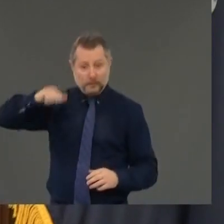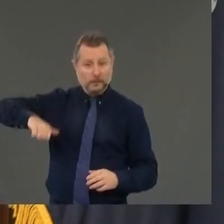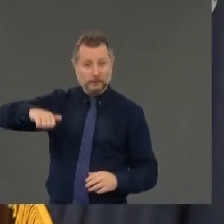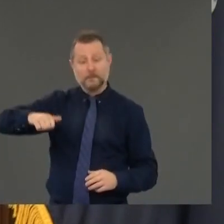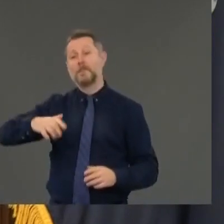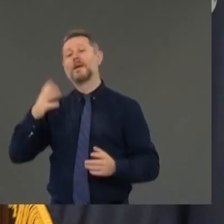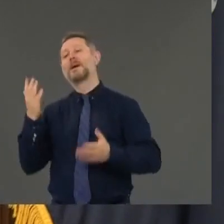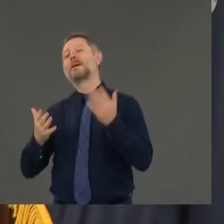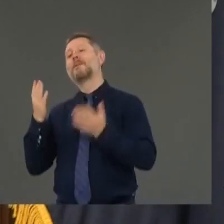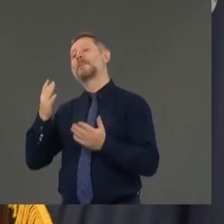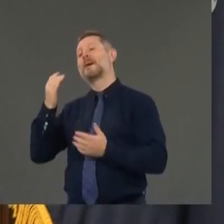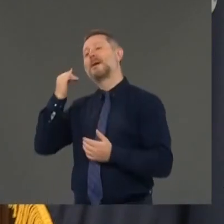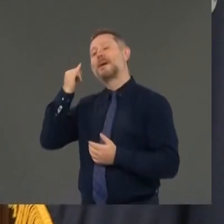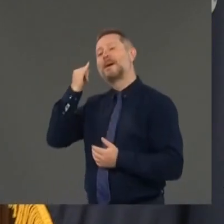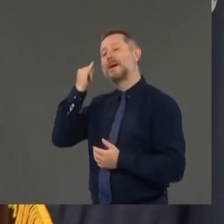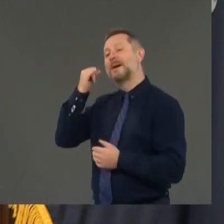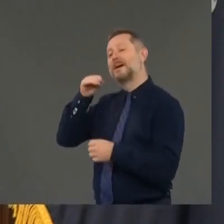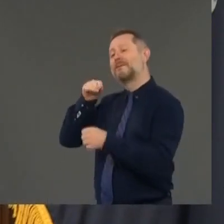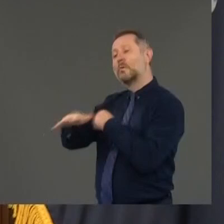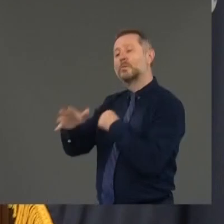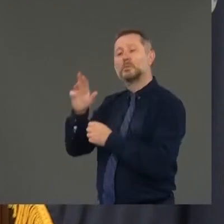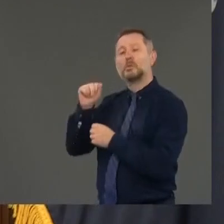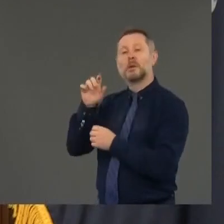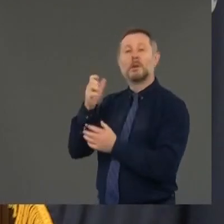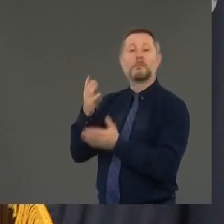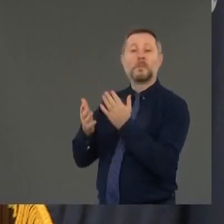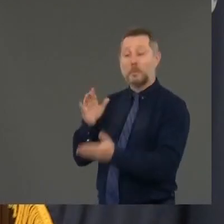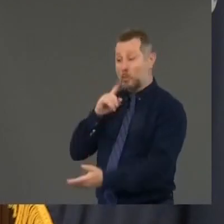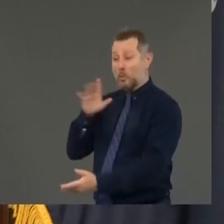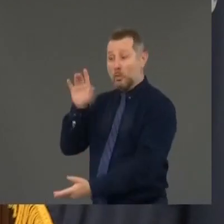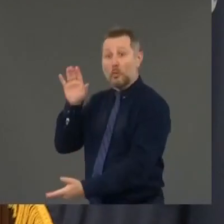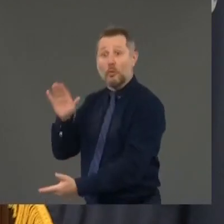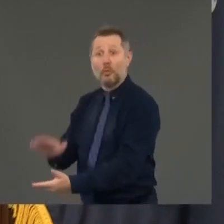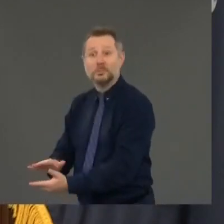INCREASE THE SPREAD OF THE VIRUS OR HOPEFULLY DID THEY HAPPEN AT